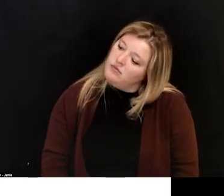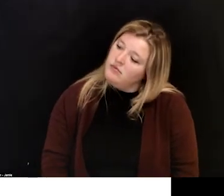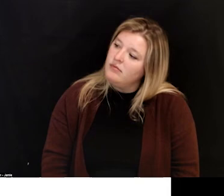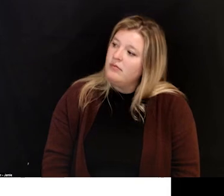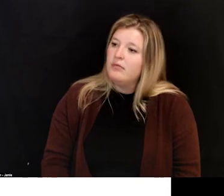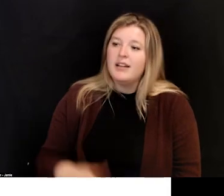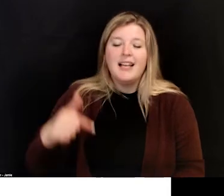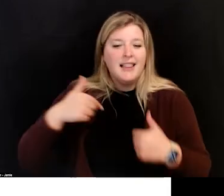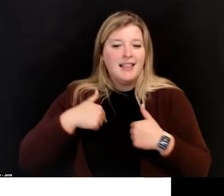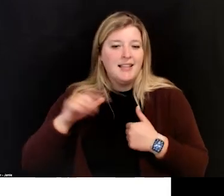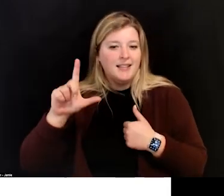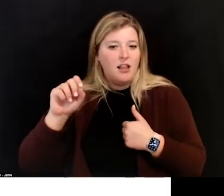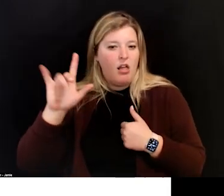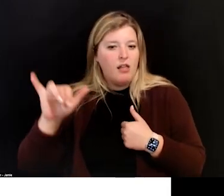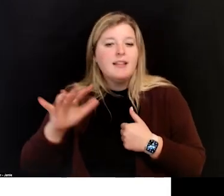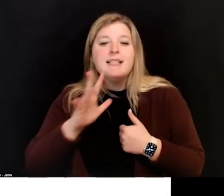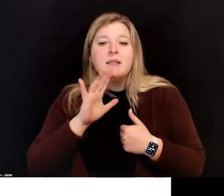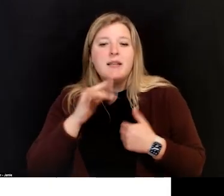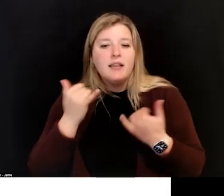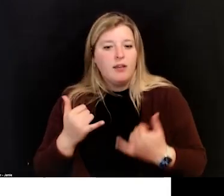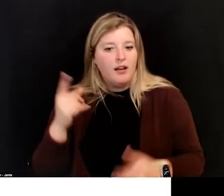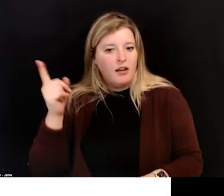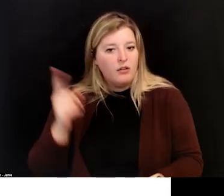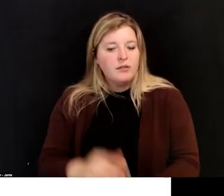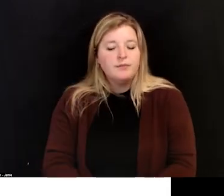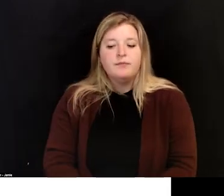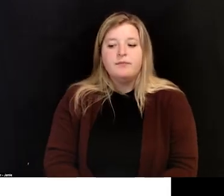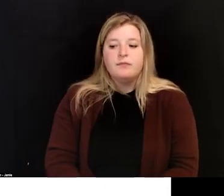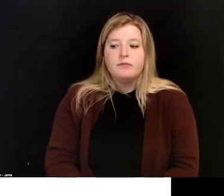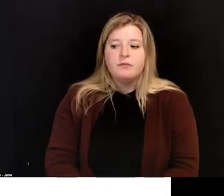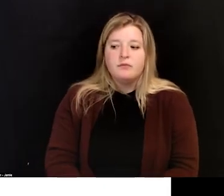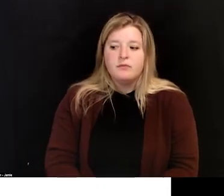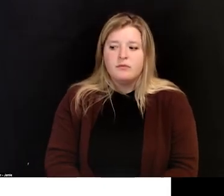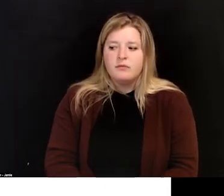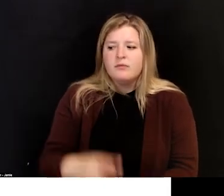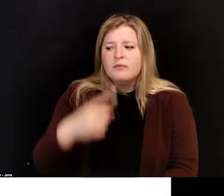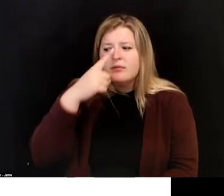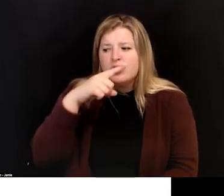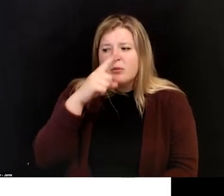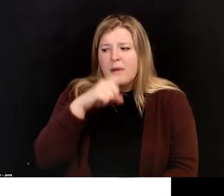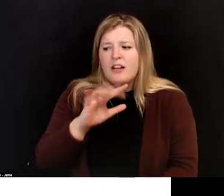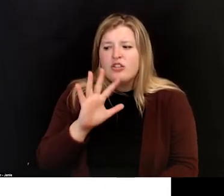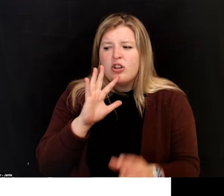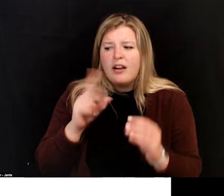[Lolly] Thanks. This is Lolly. Can you talk a little more about the concepts